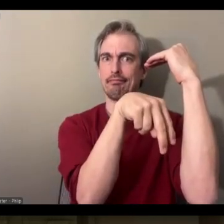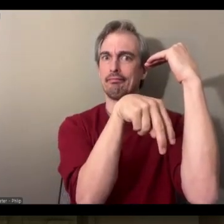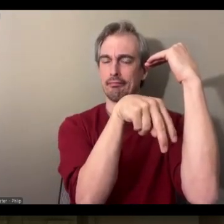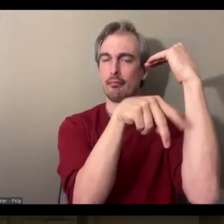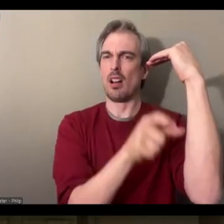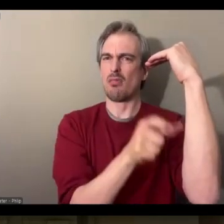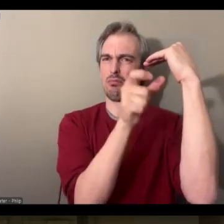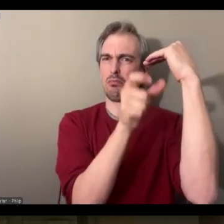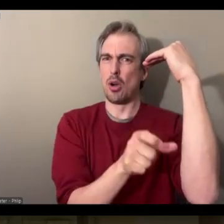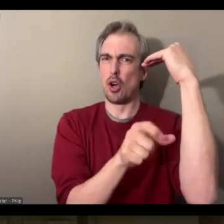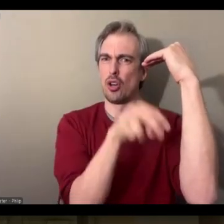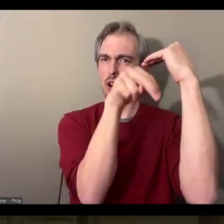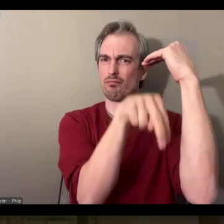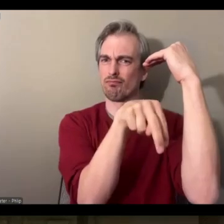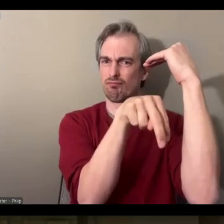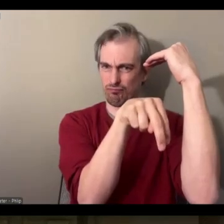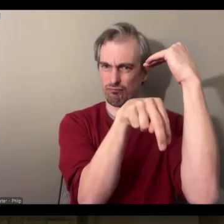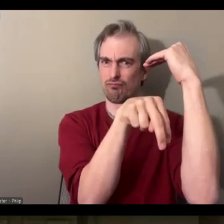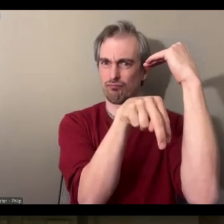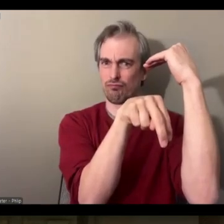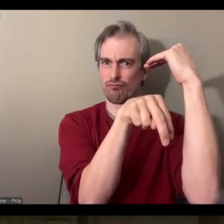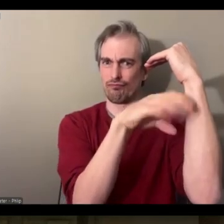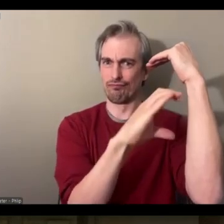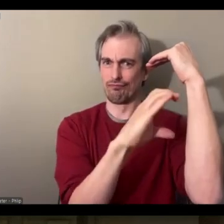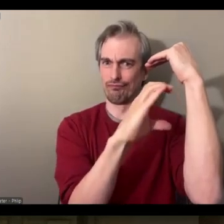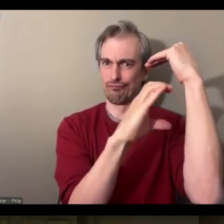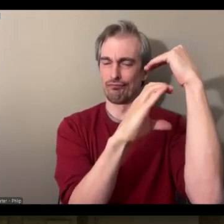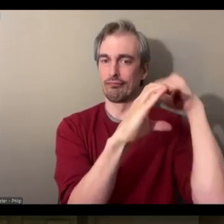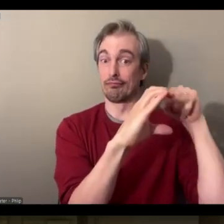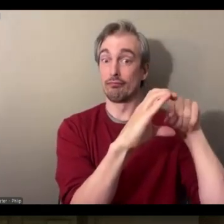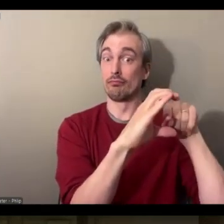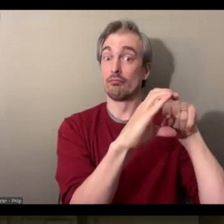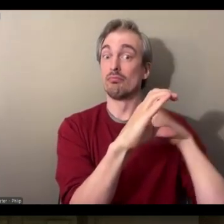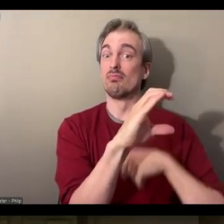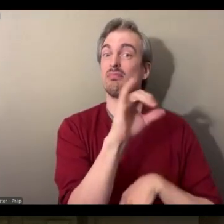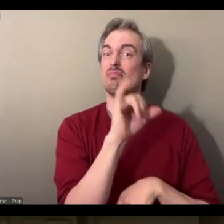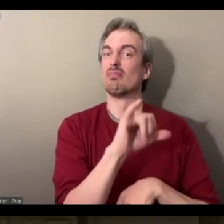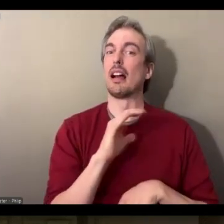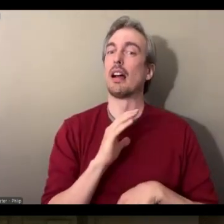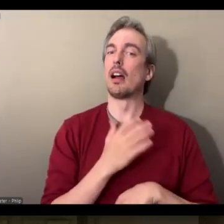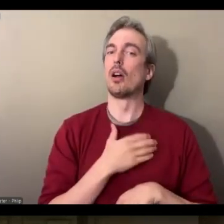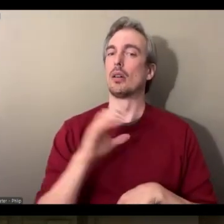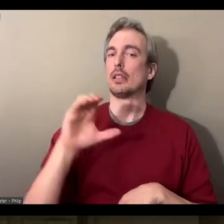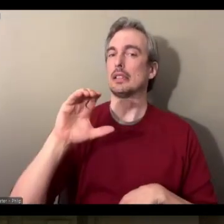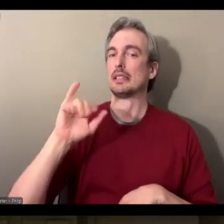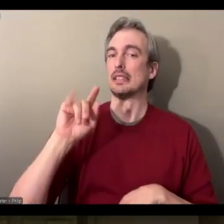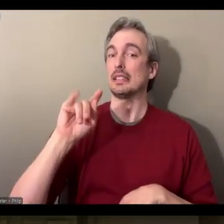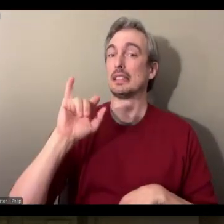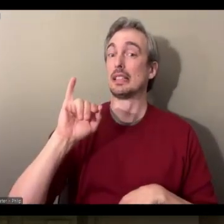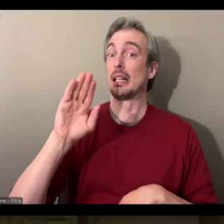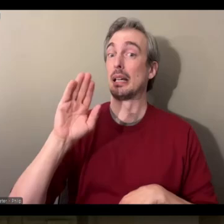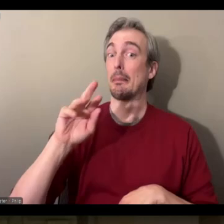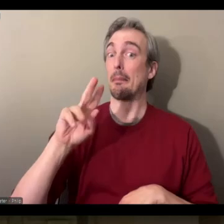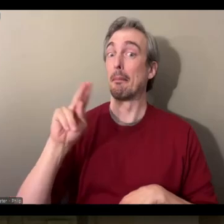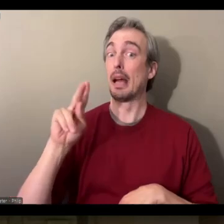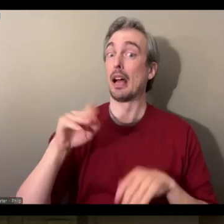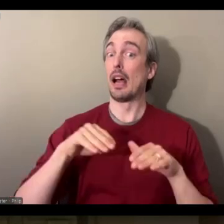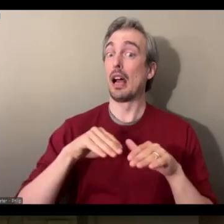is... Our Citibank accessible elevator. This is what accessibility in construction looks like.